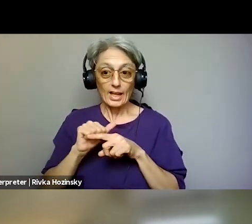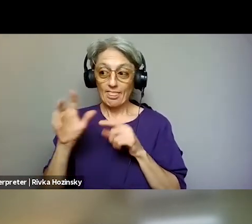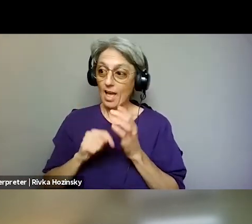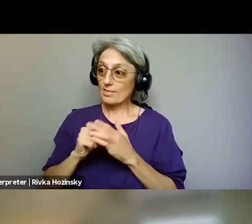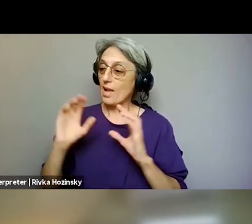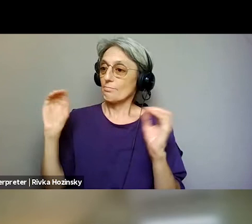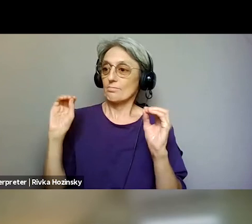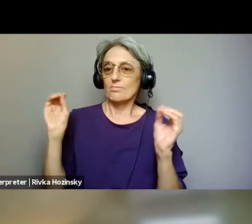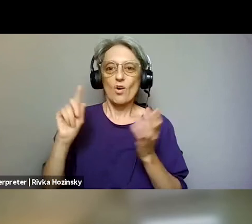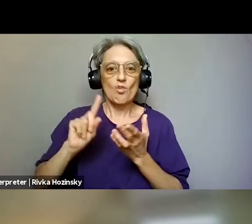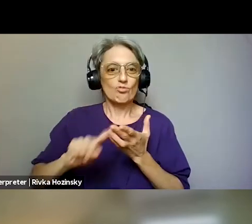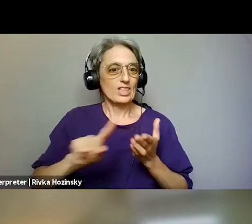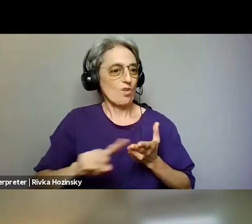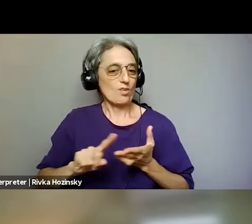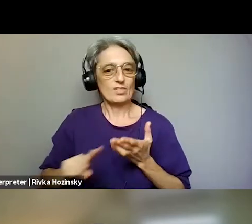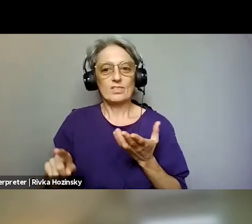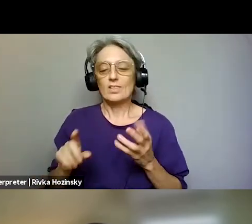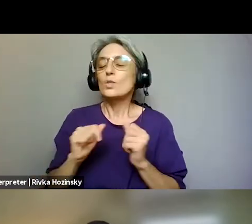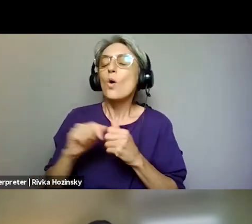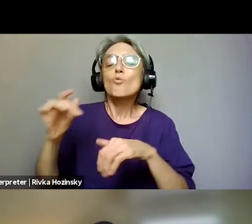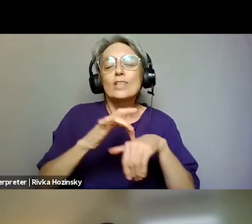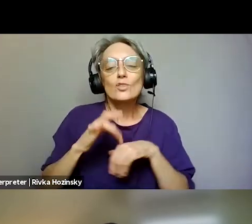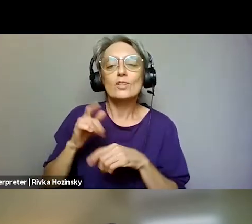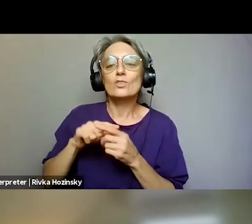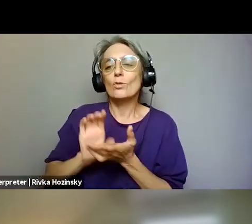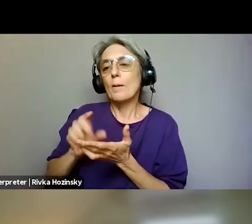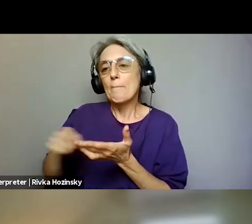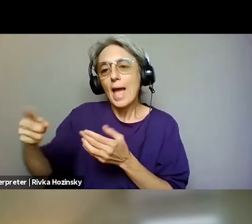adequately members of a community advisory board or co-researchers. It was not an option for me